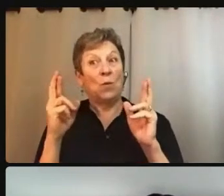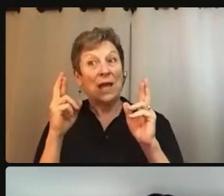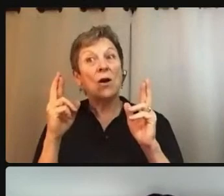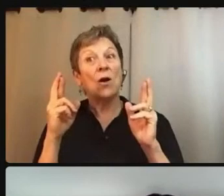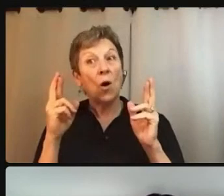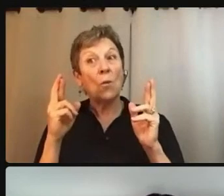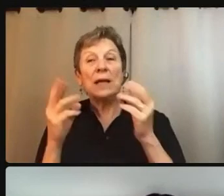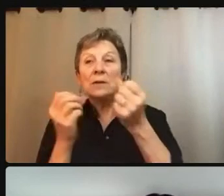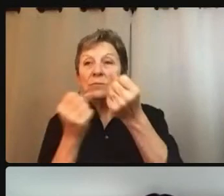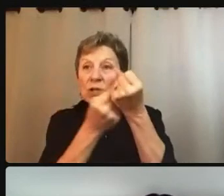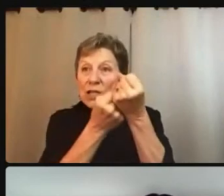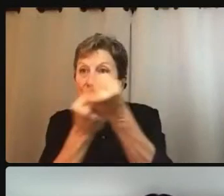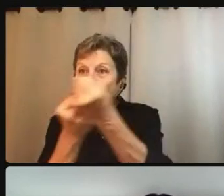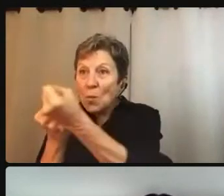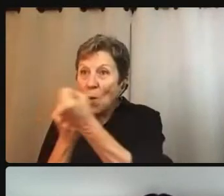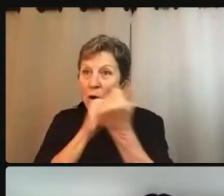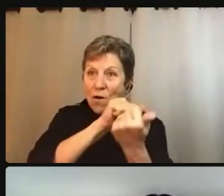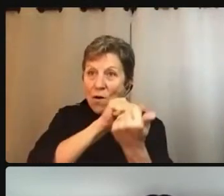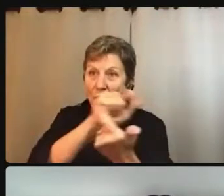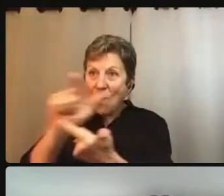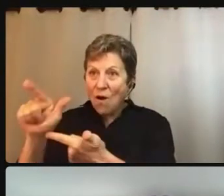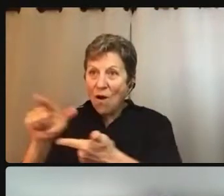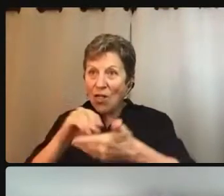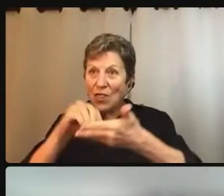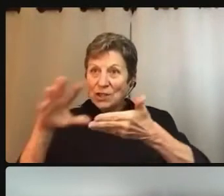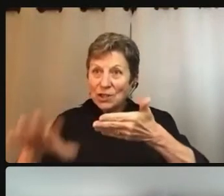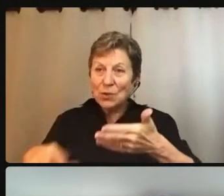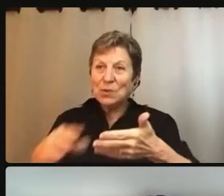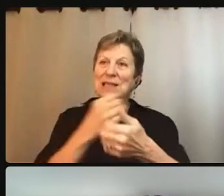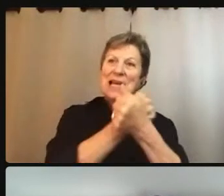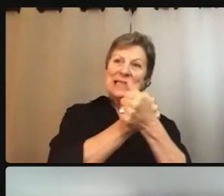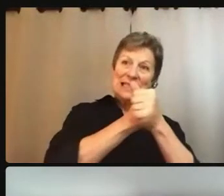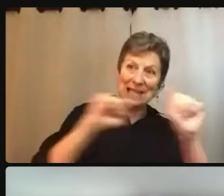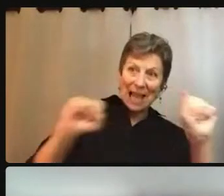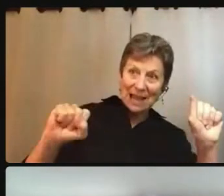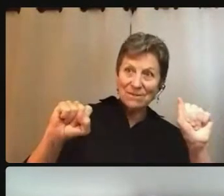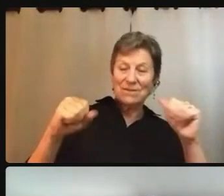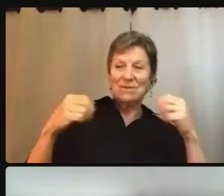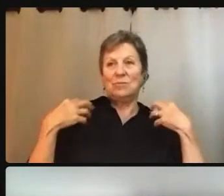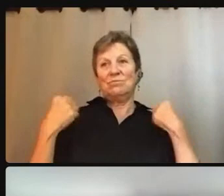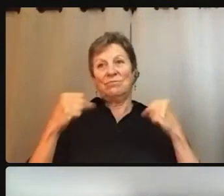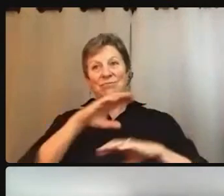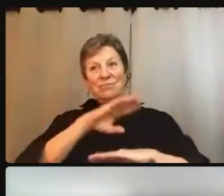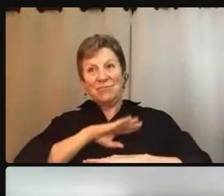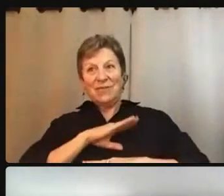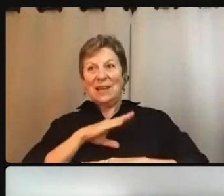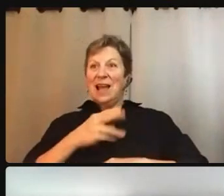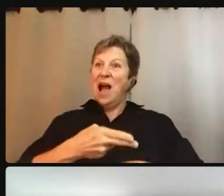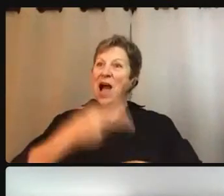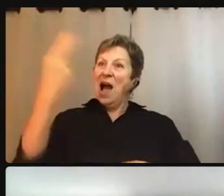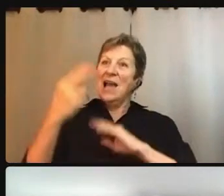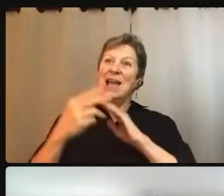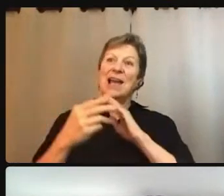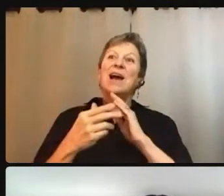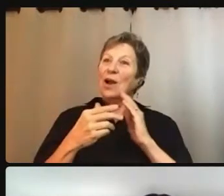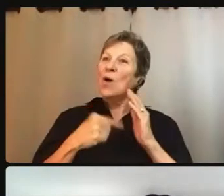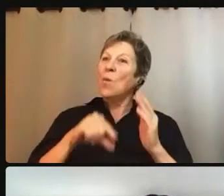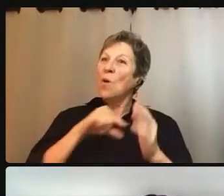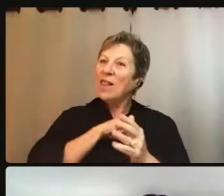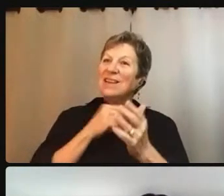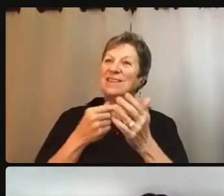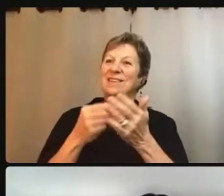IS THAT WERE HOPING IT WOULD